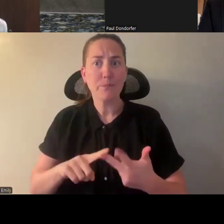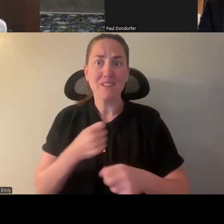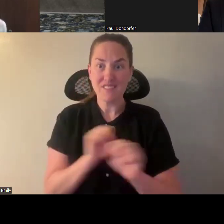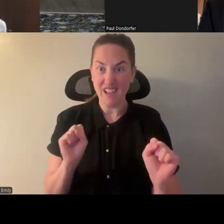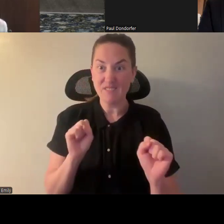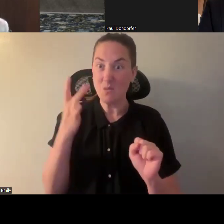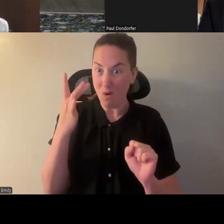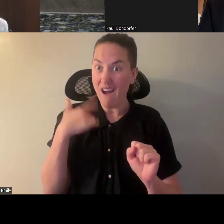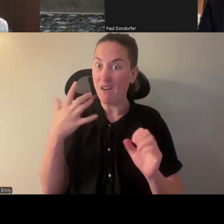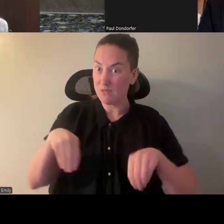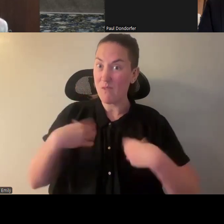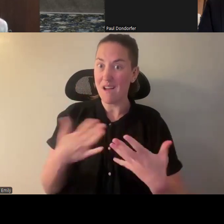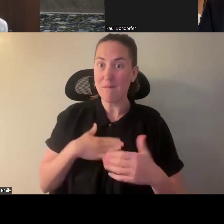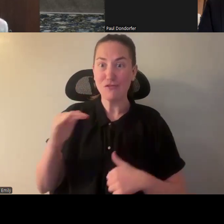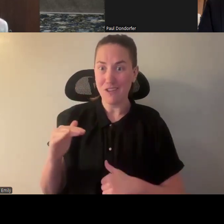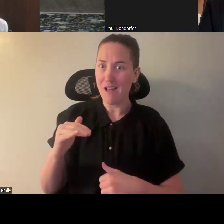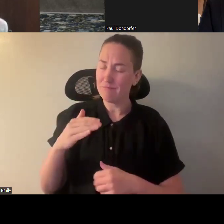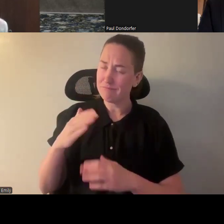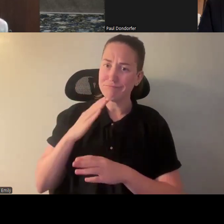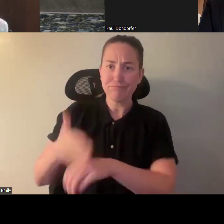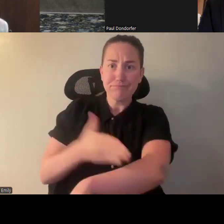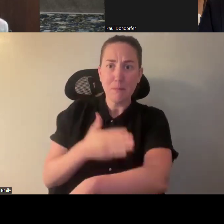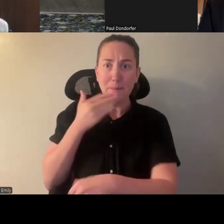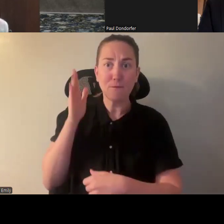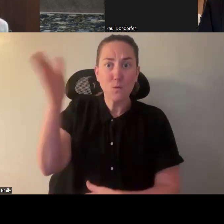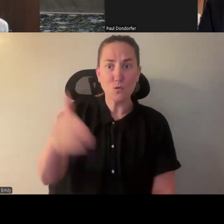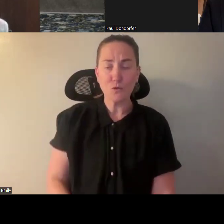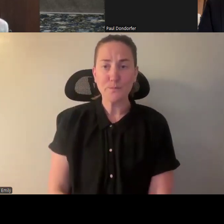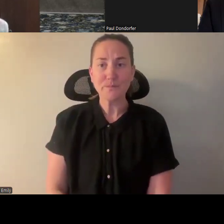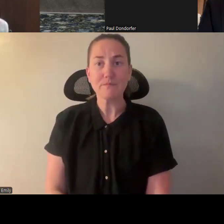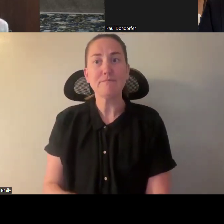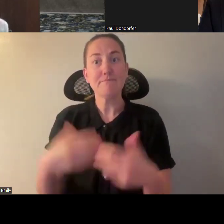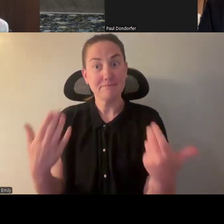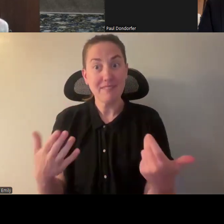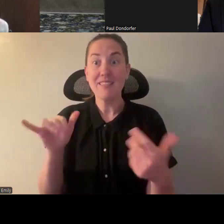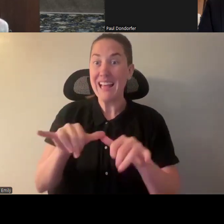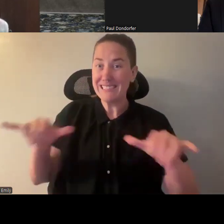give your child a better future Now imagine that the same system you put your faith in tells you